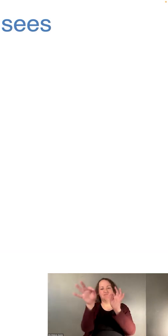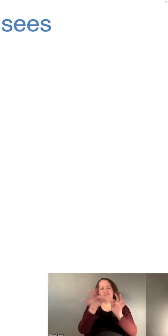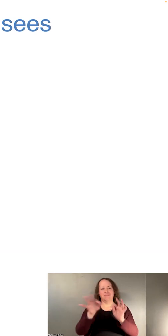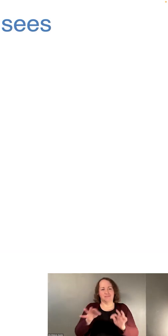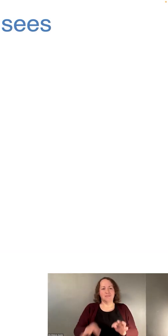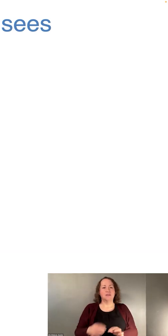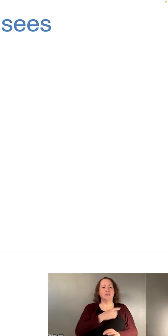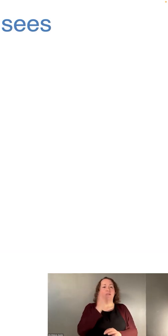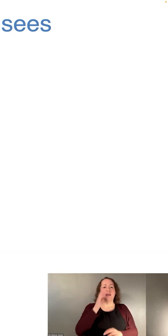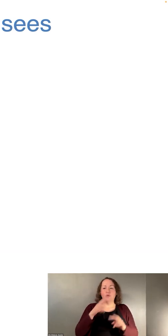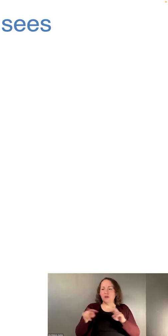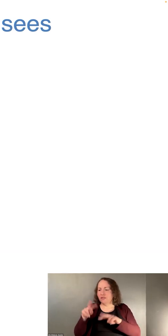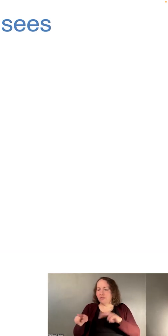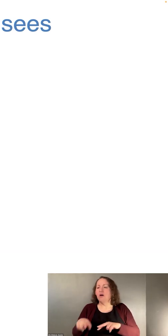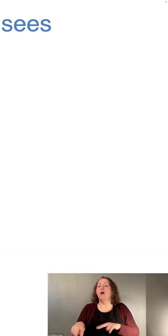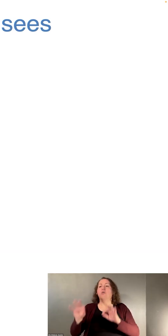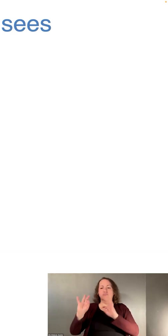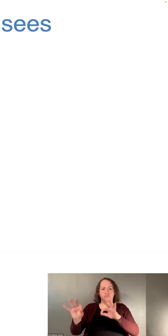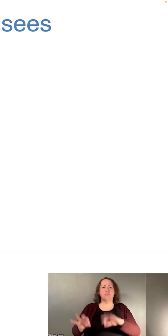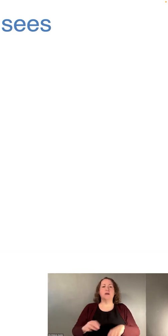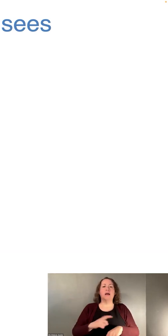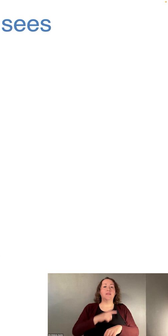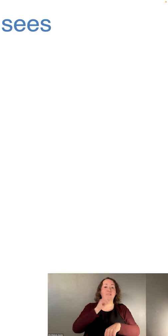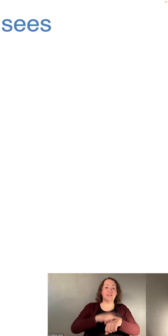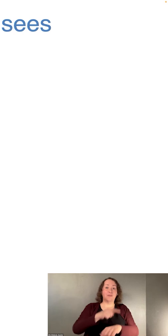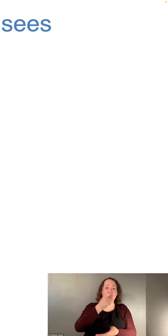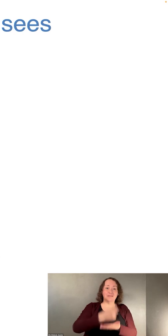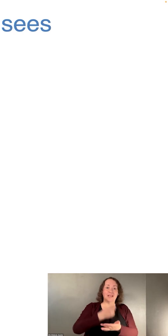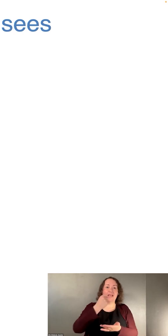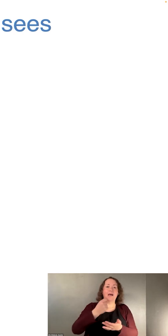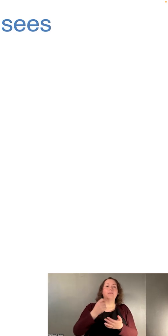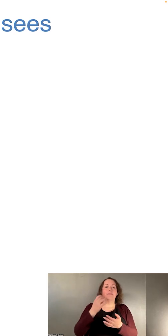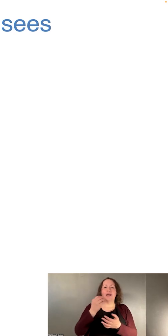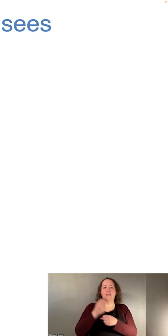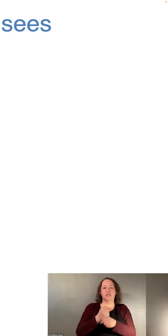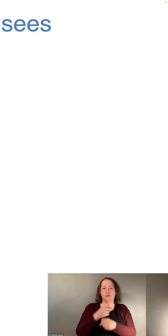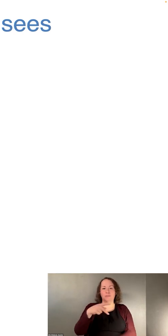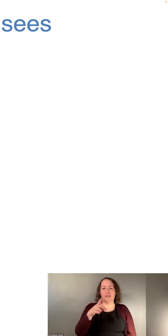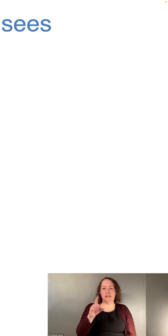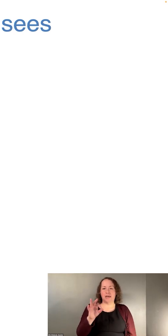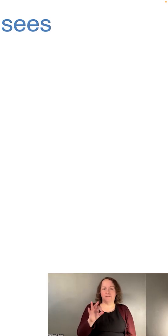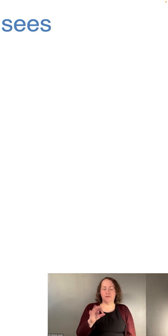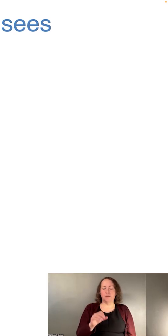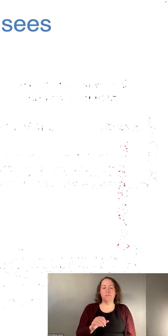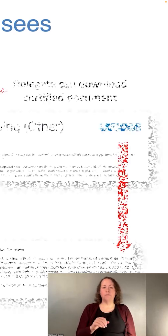And then we will timestamp it and generate the PDF. Once they've done that -- they've certified that --